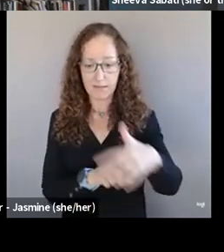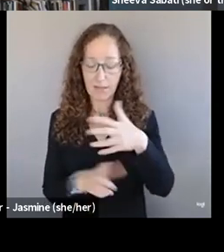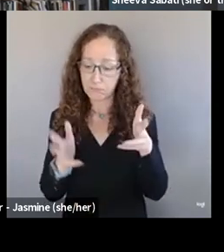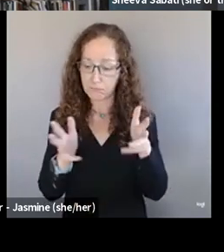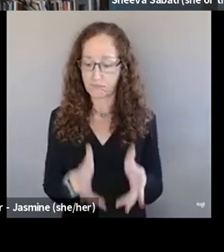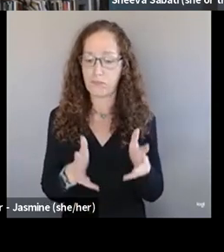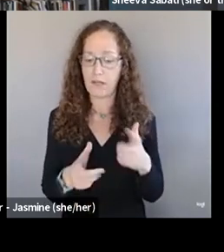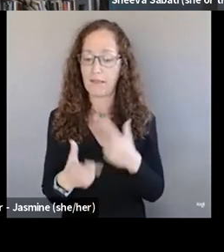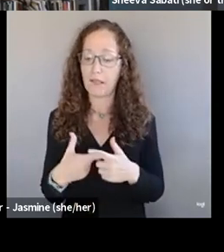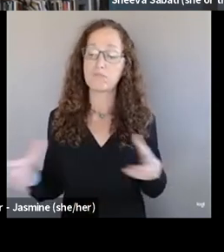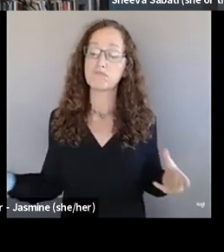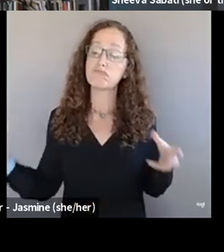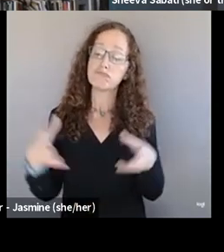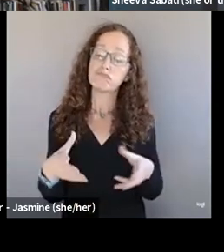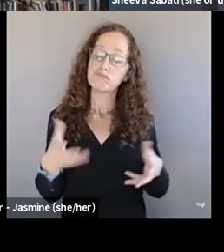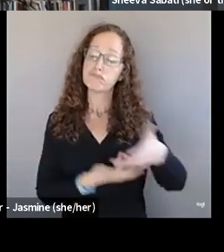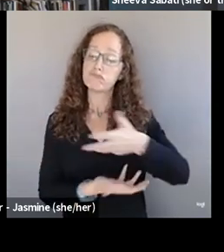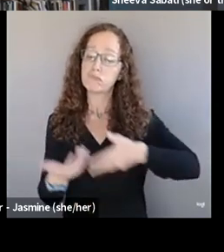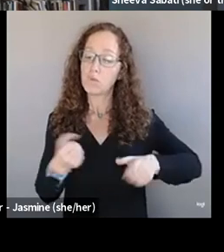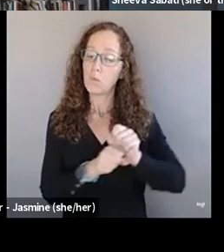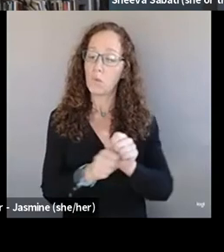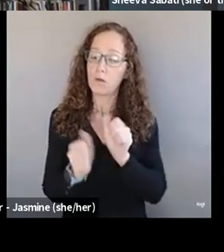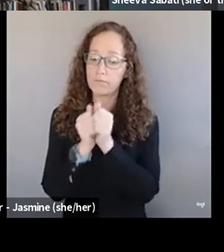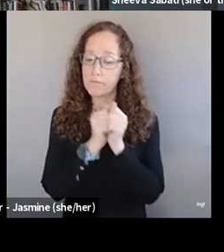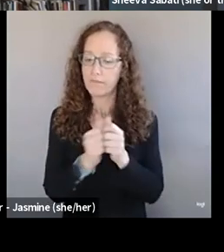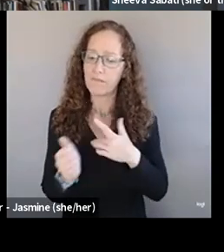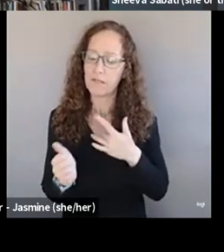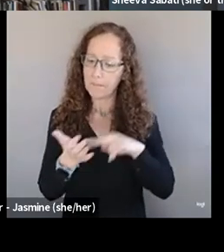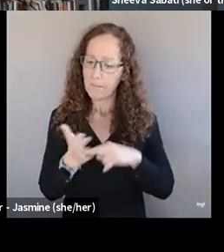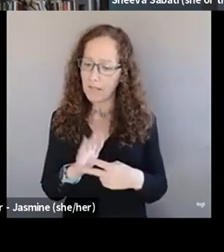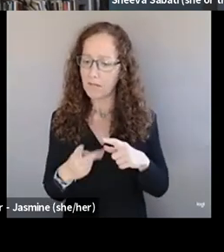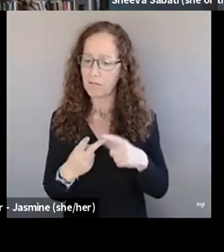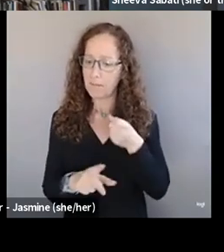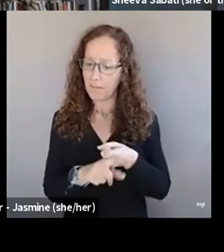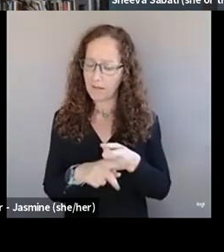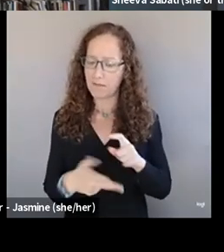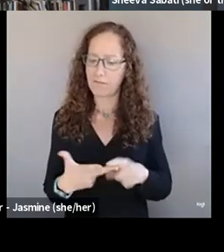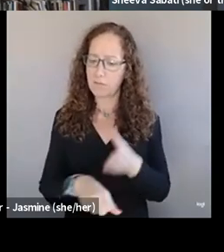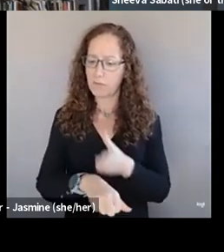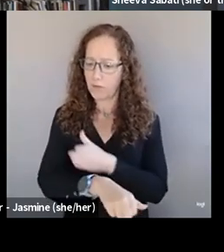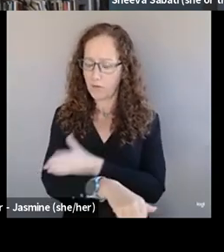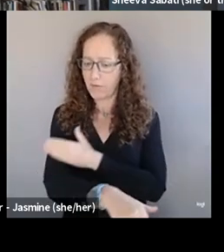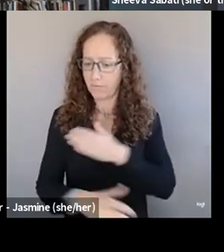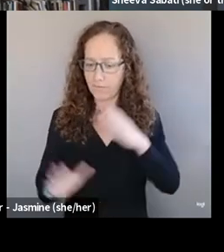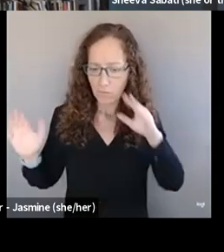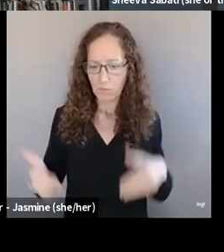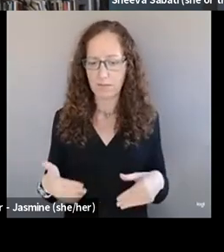meaningful. And that feels impactful. And that that feels progressive. So whenever I get overwhelmed, I just kind of tap